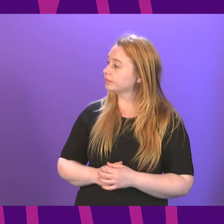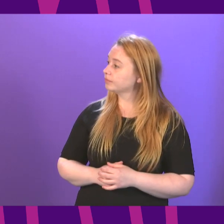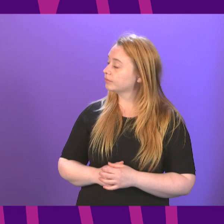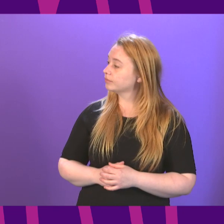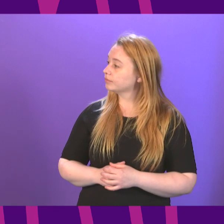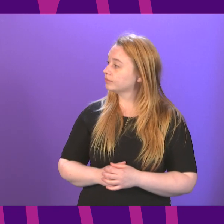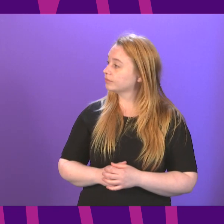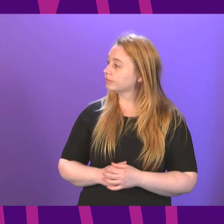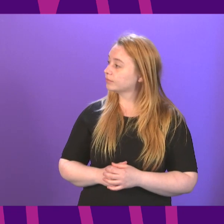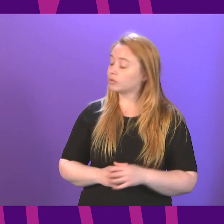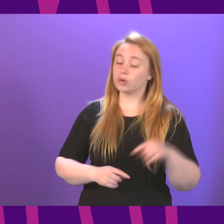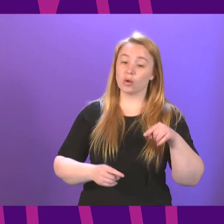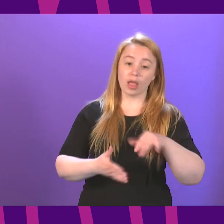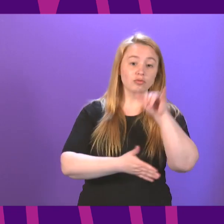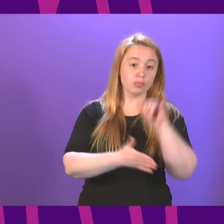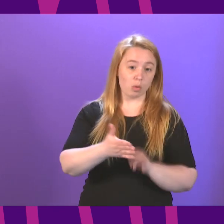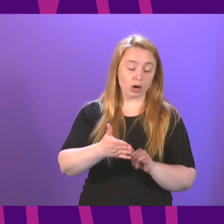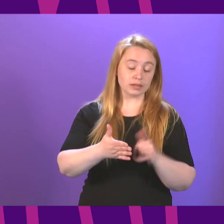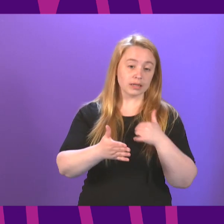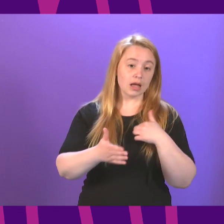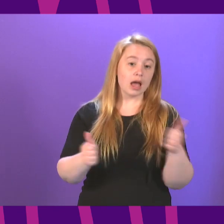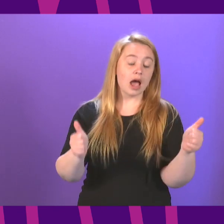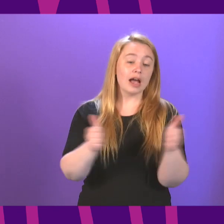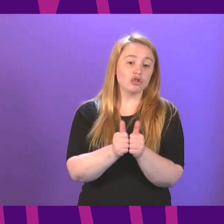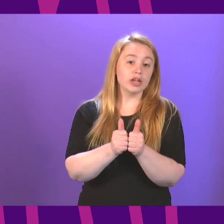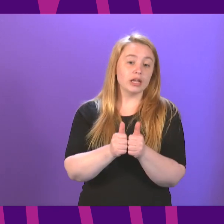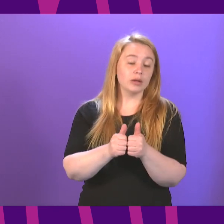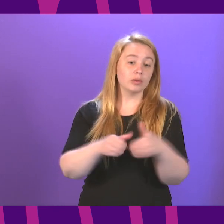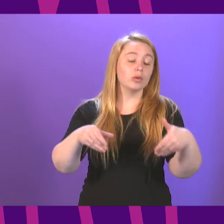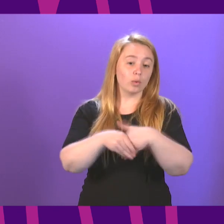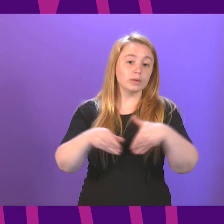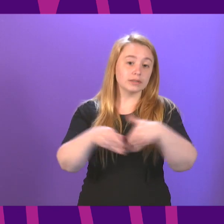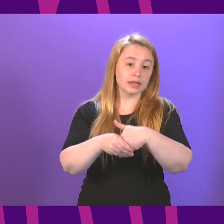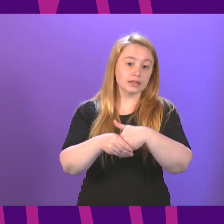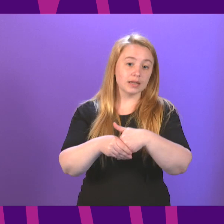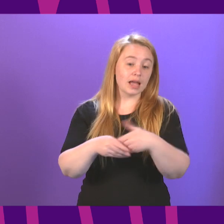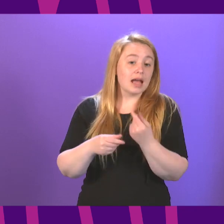of the report. I also agree that there are questions that still require to be answered,